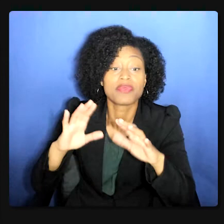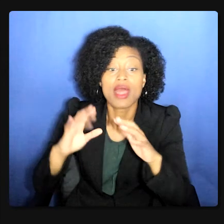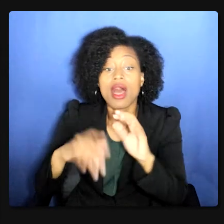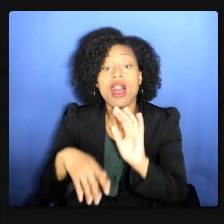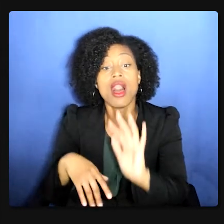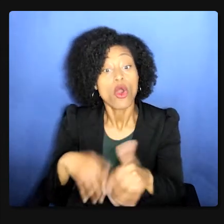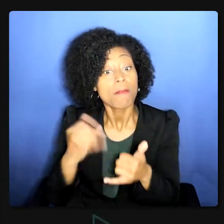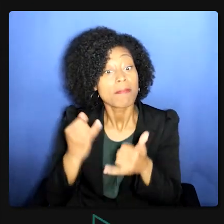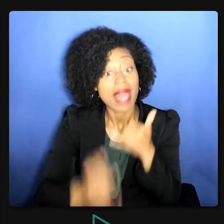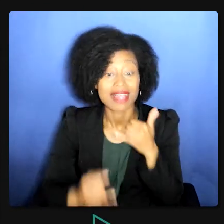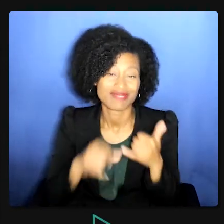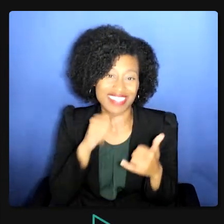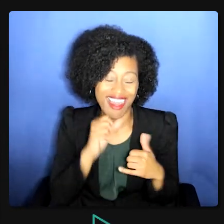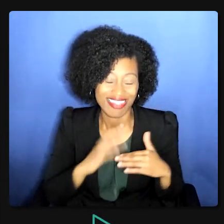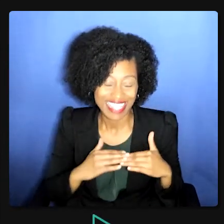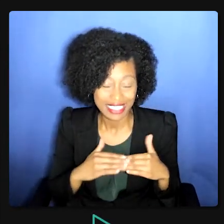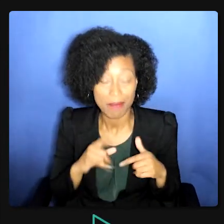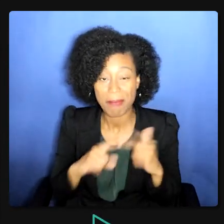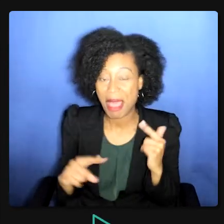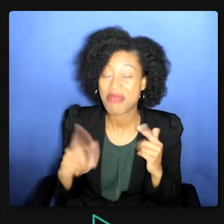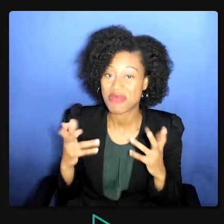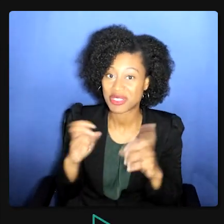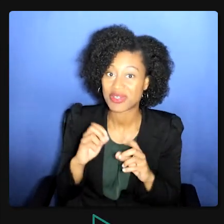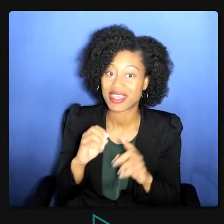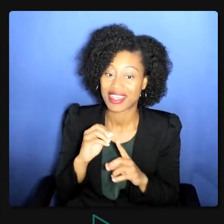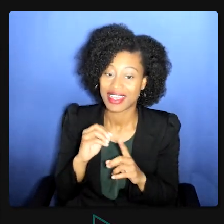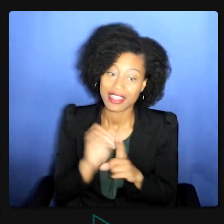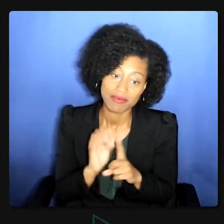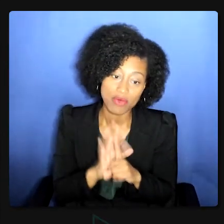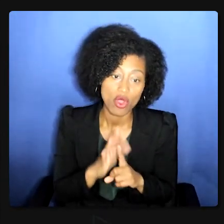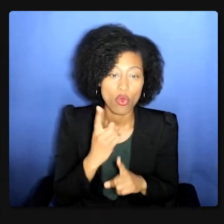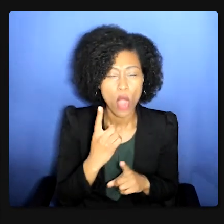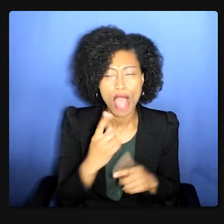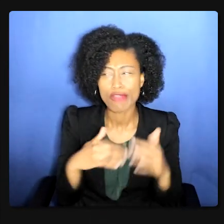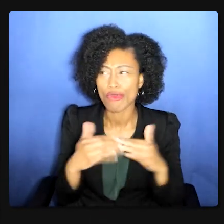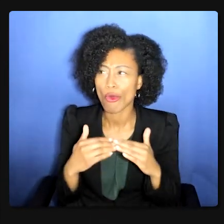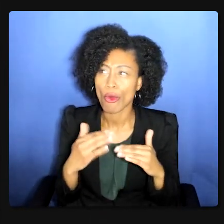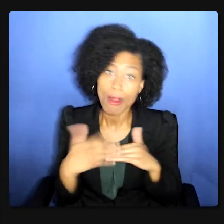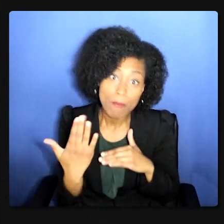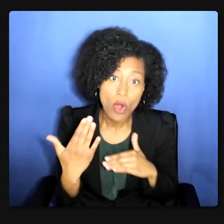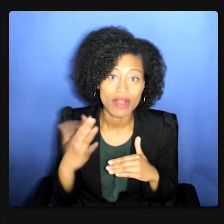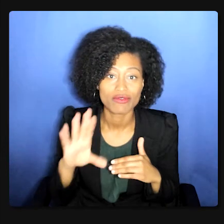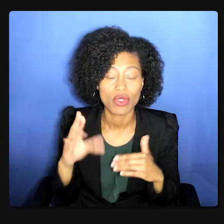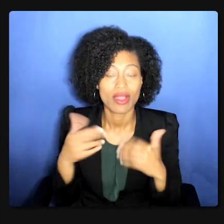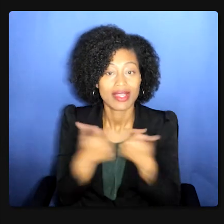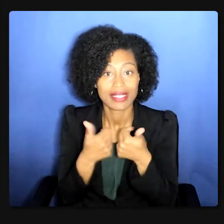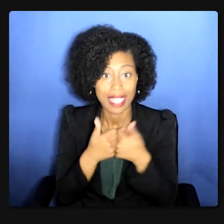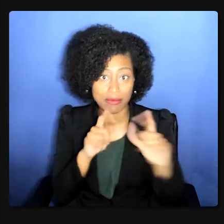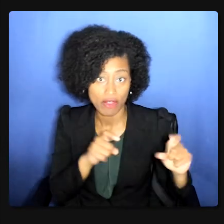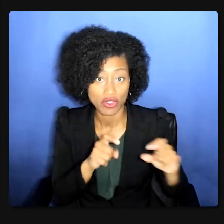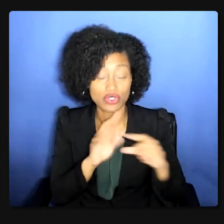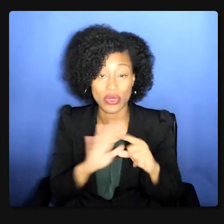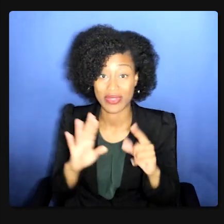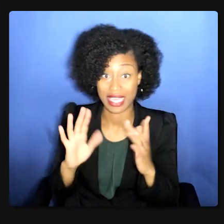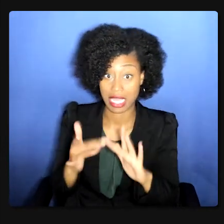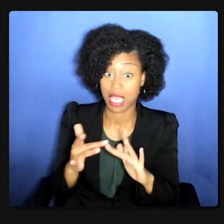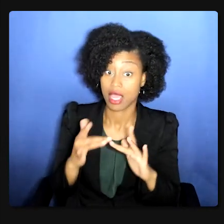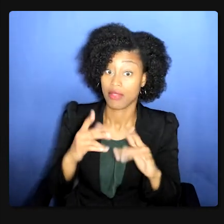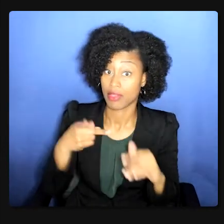[Dimitris] Most importantly, last but not least, you will want to expose one or more ports of your game certainly to the net,